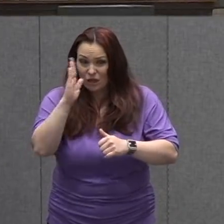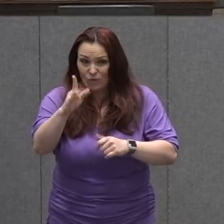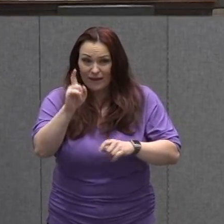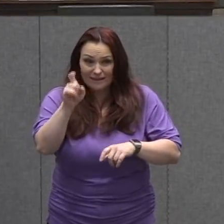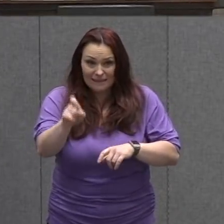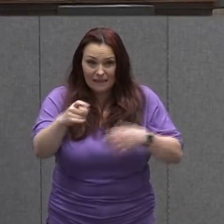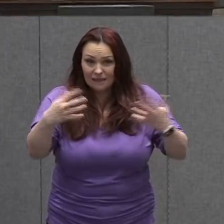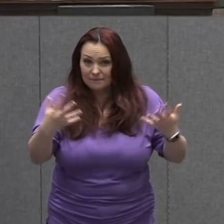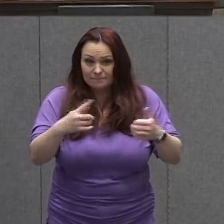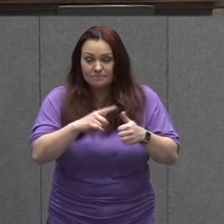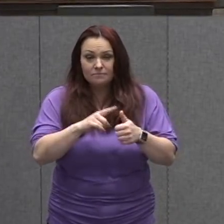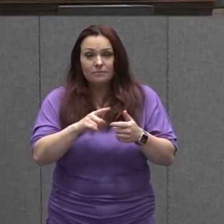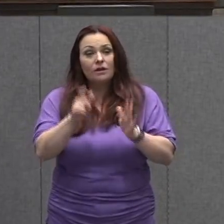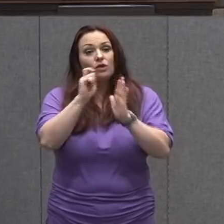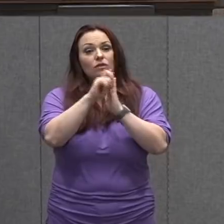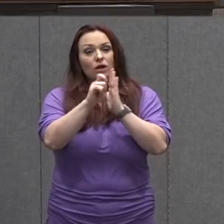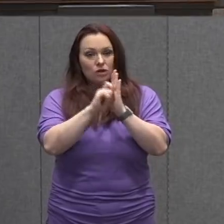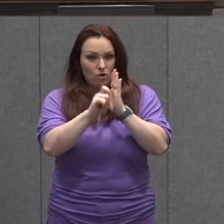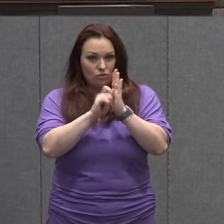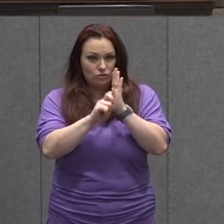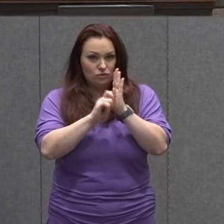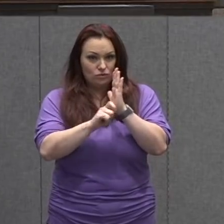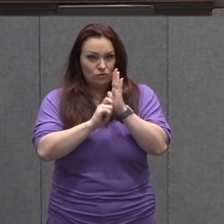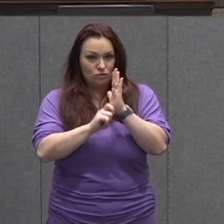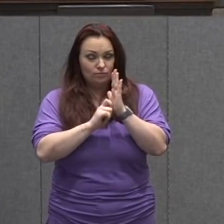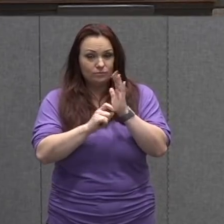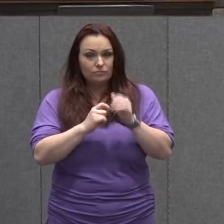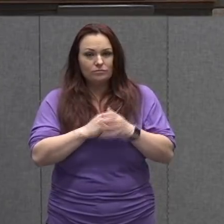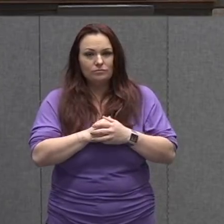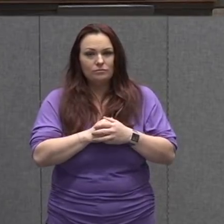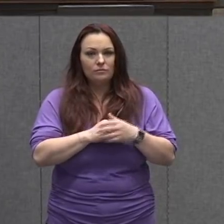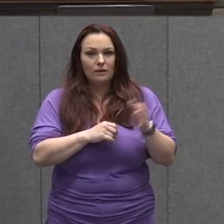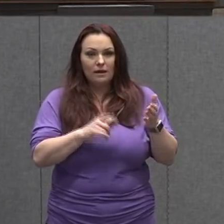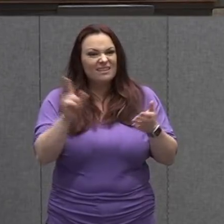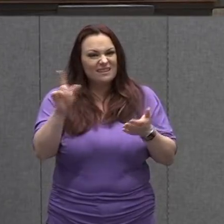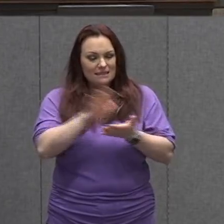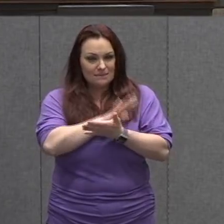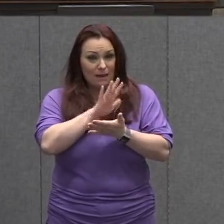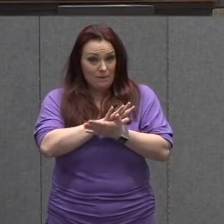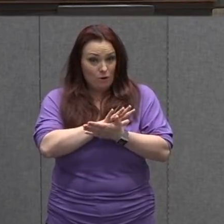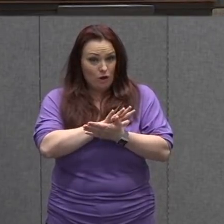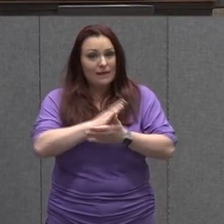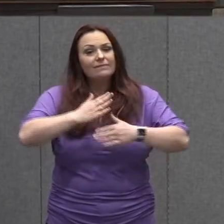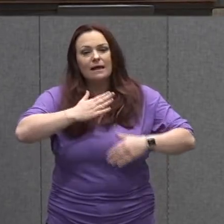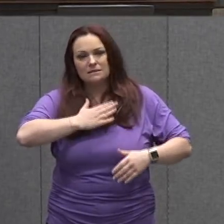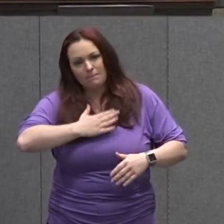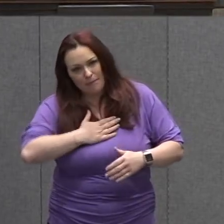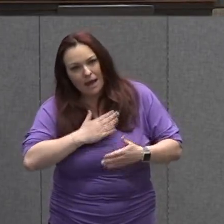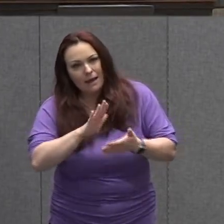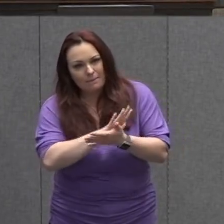is you're going to need the notes that you took. This is my page of notes that I took